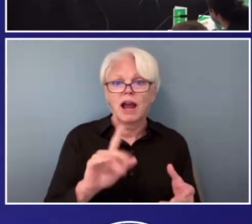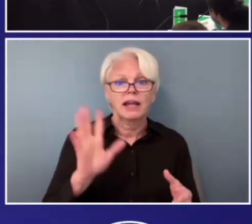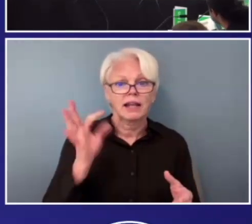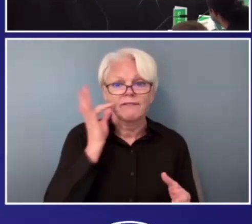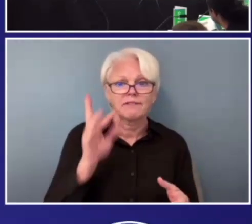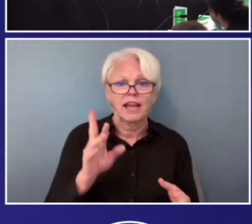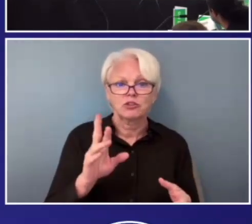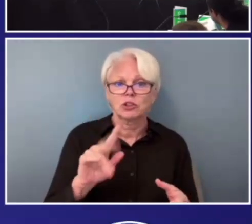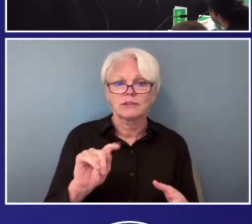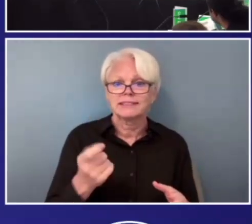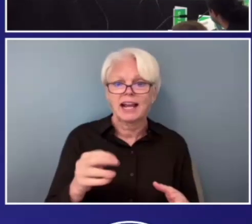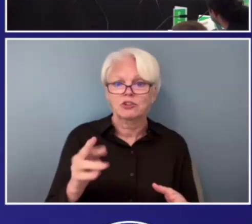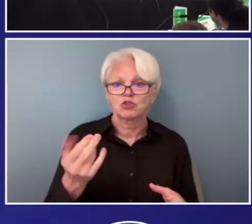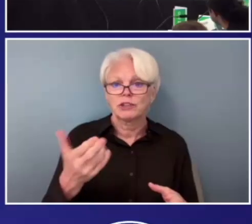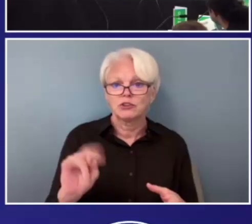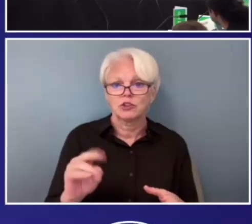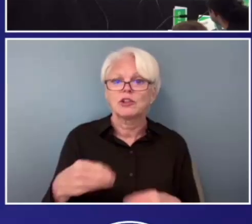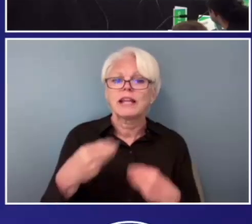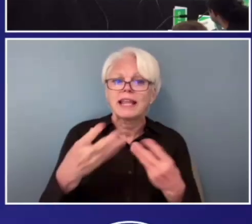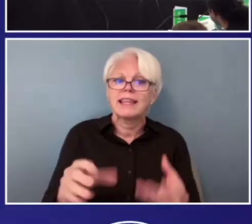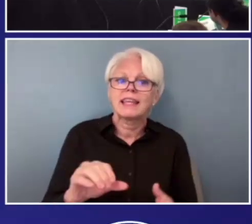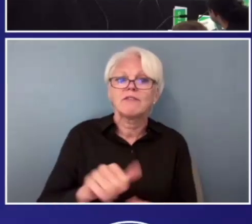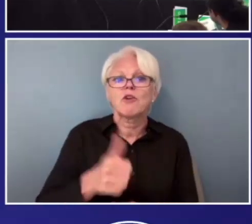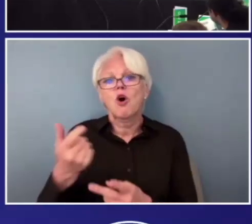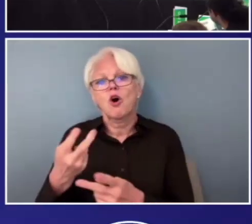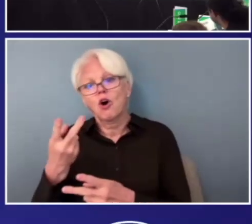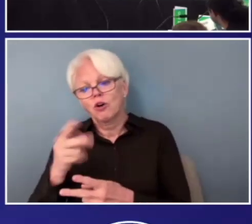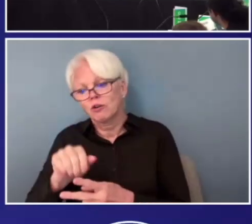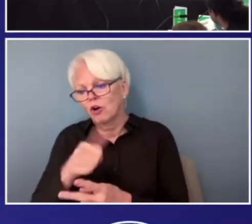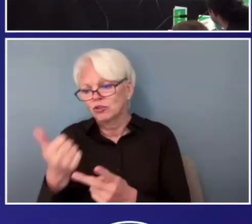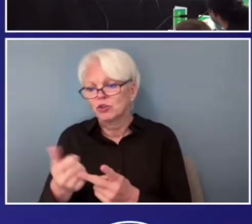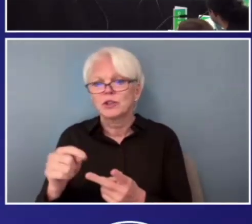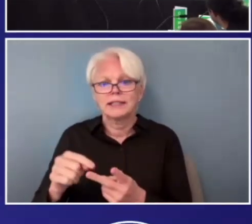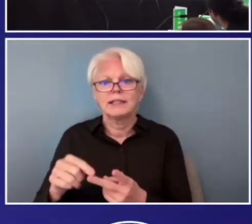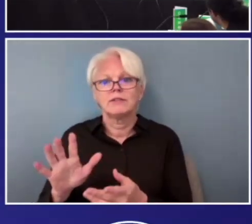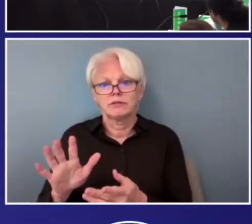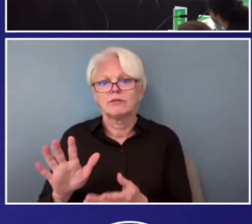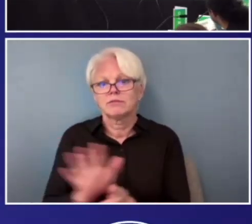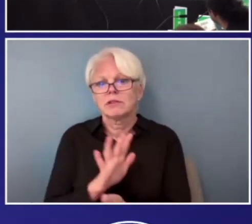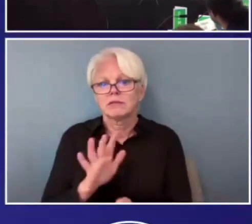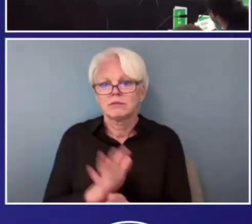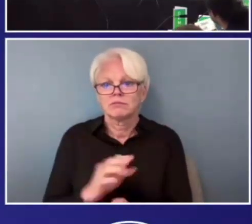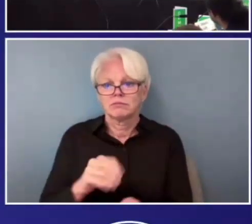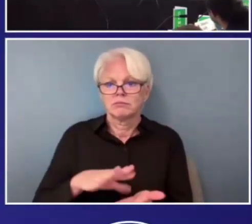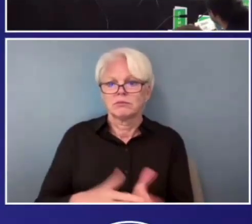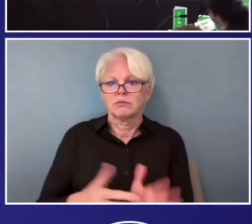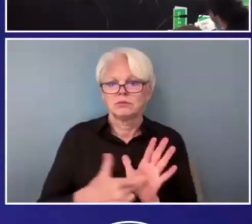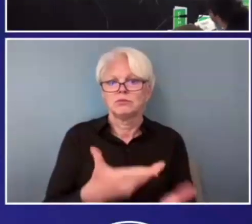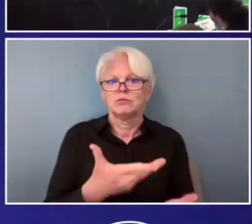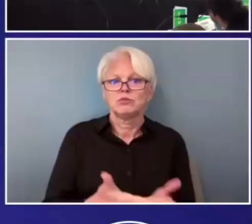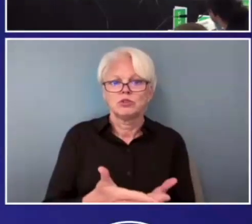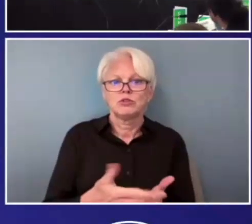submit alternative documentation of income, then we would look at, I guess, computing what that would be based